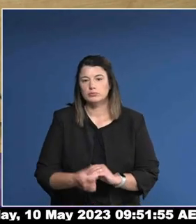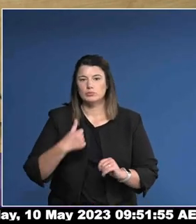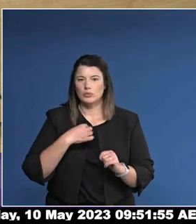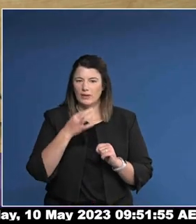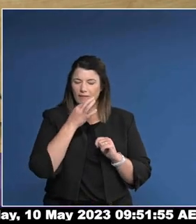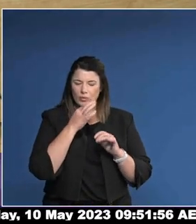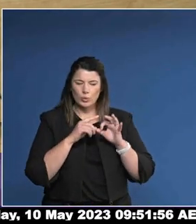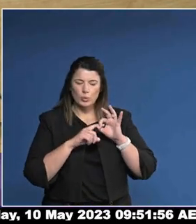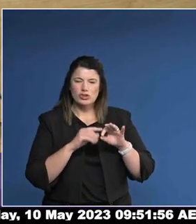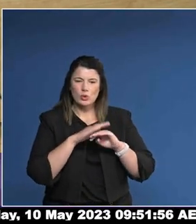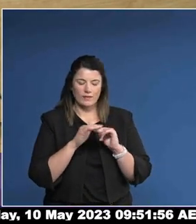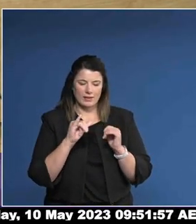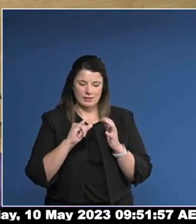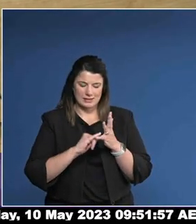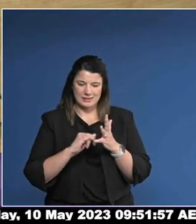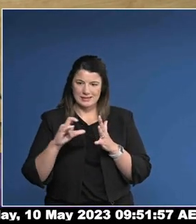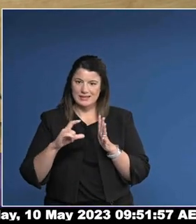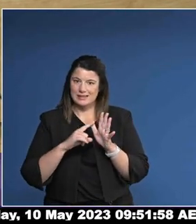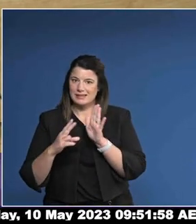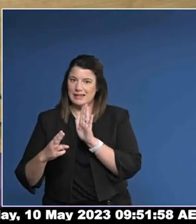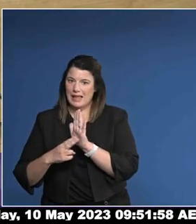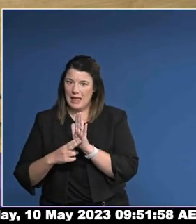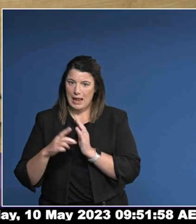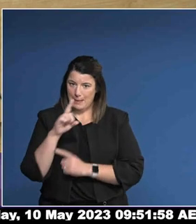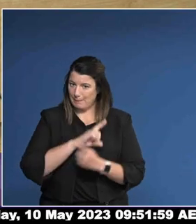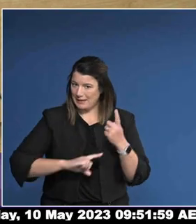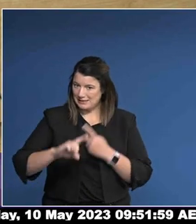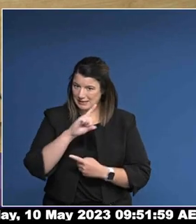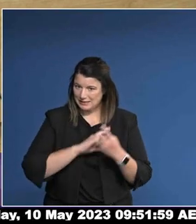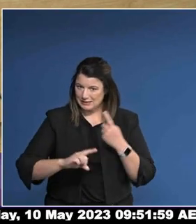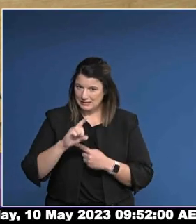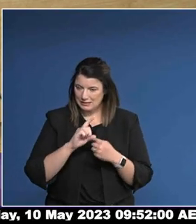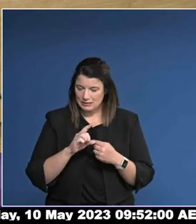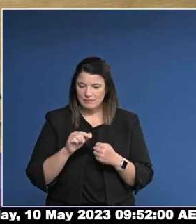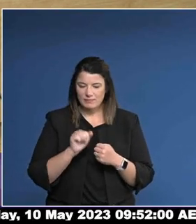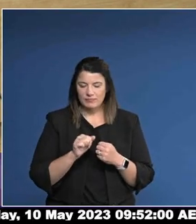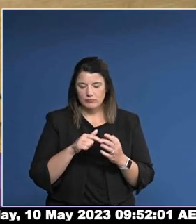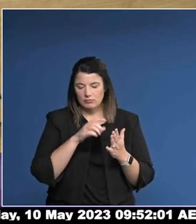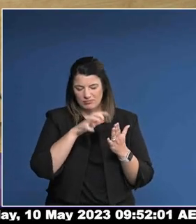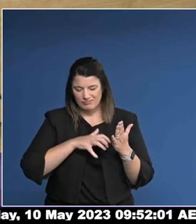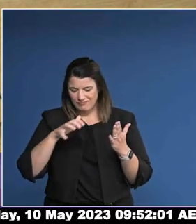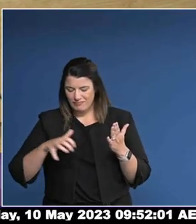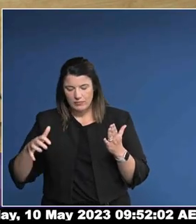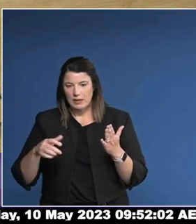Yes. MS EASTMAN: So, as I said, your statement's not paginated and then the paragraph numbering changes.